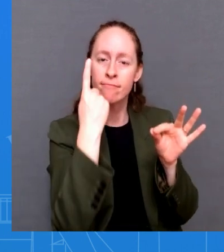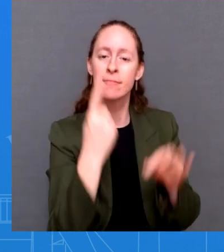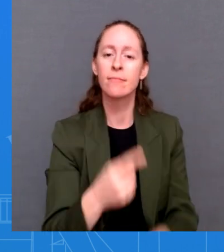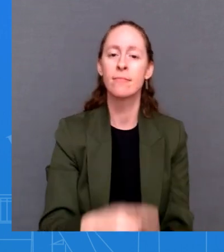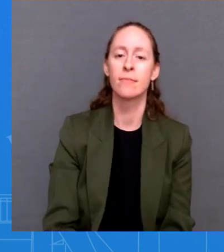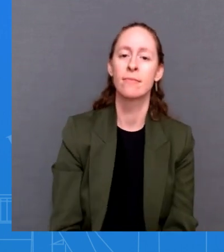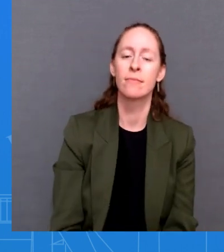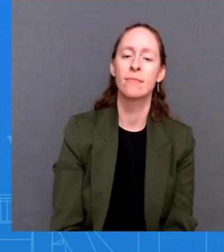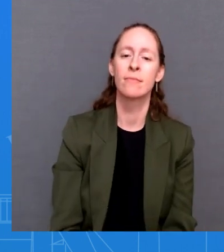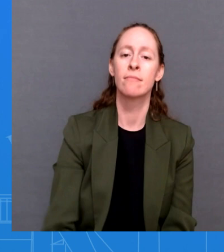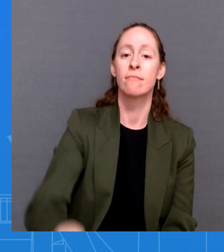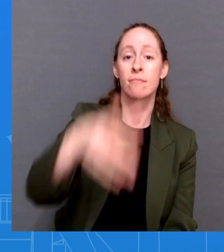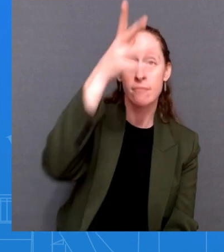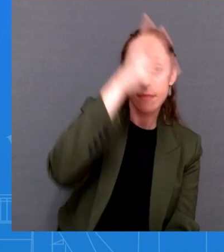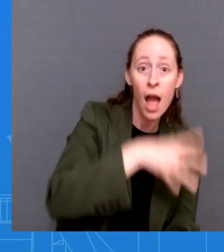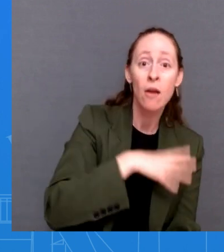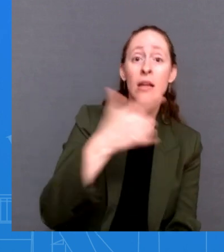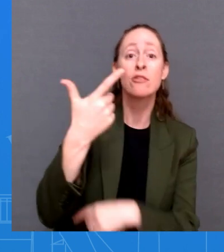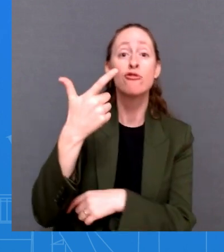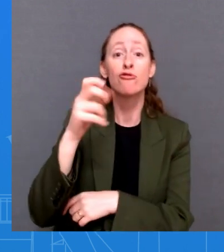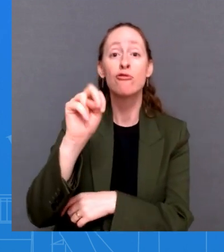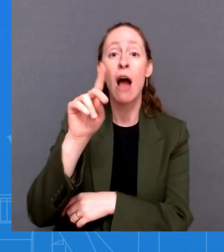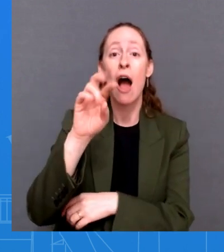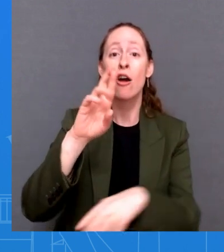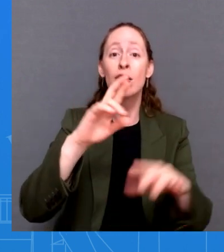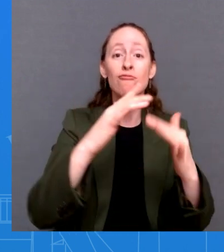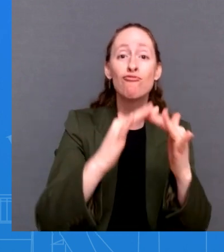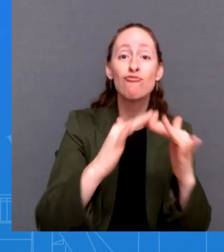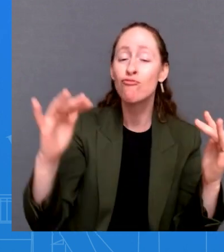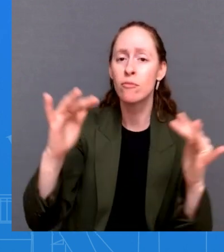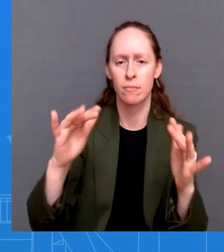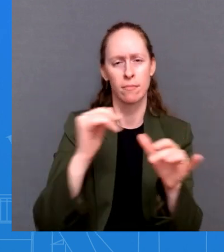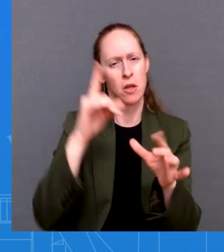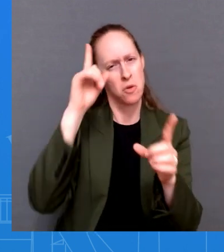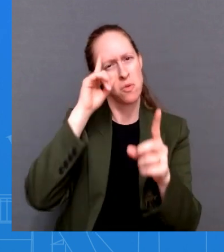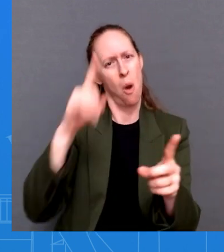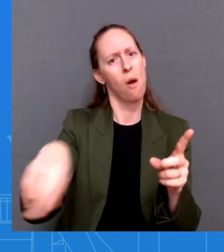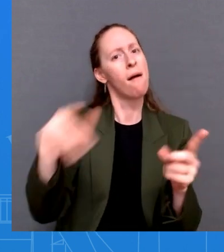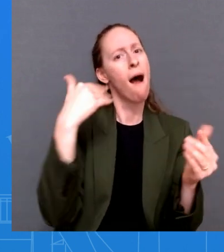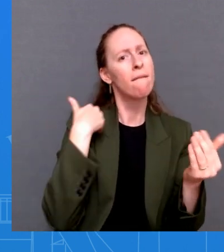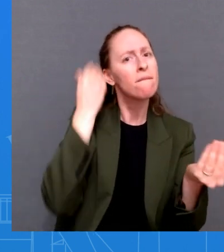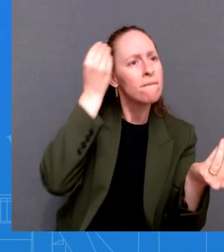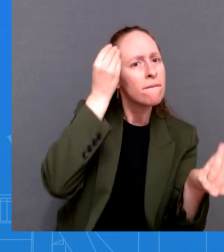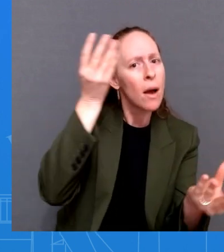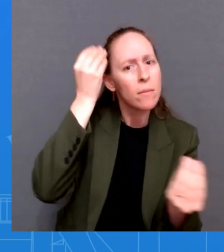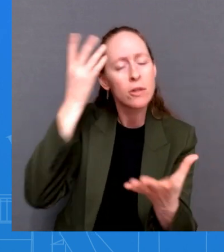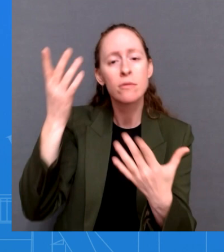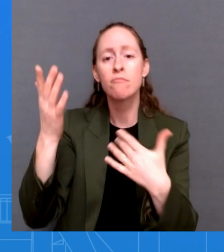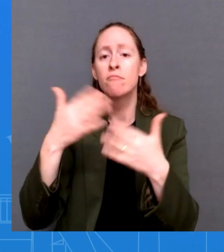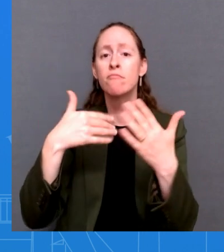The queer community has been central in developing, adapting and amplifying these messages as the outbreak has unfolded